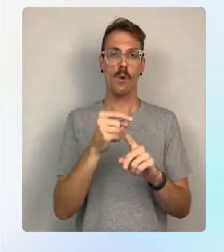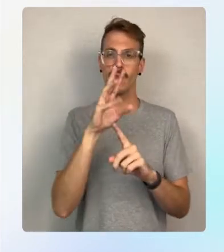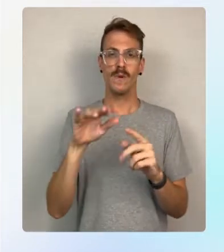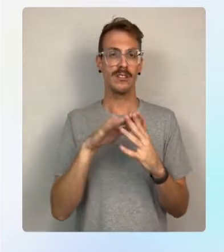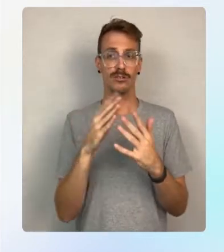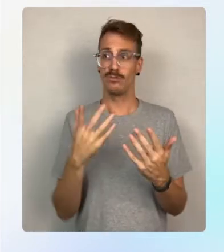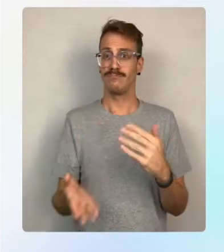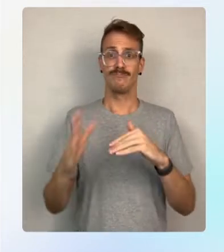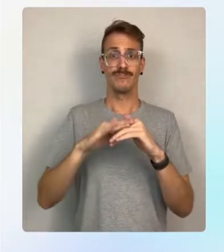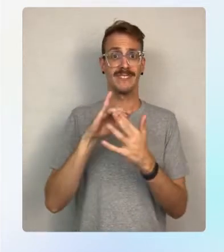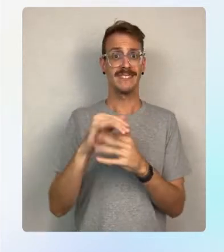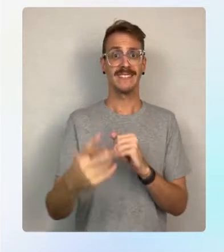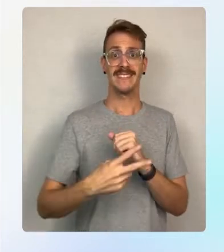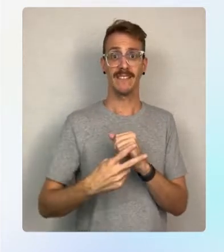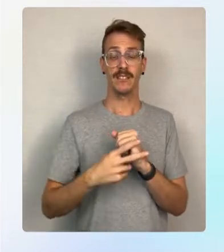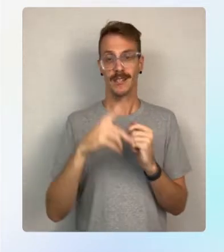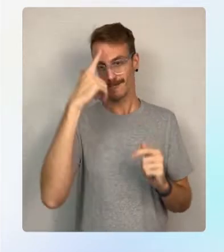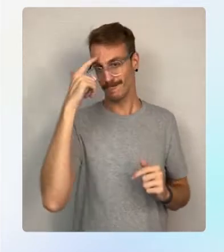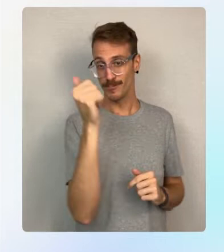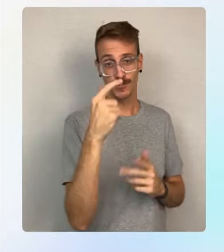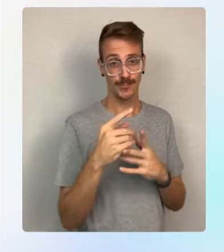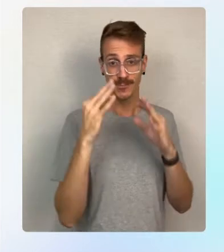It's up to you to decide what to do with it.